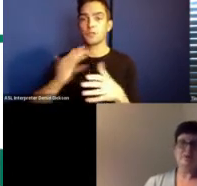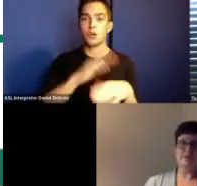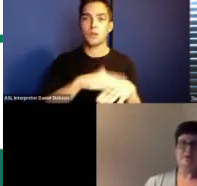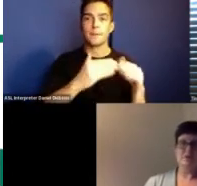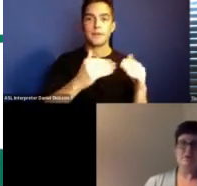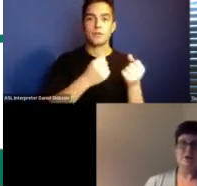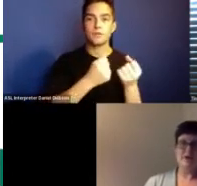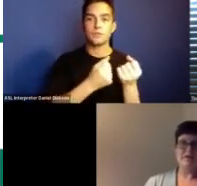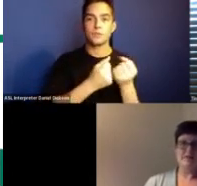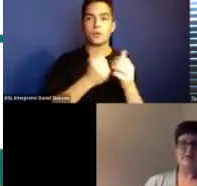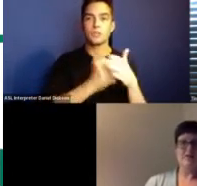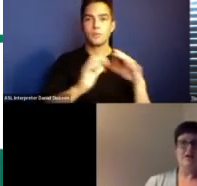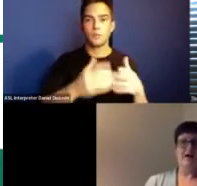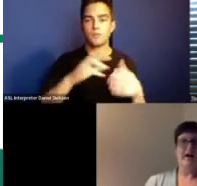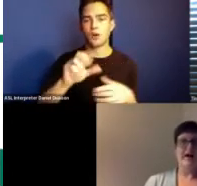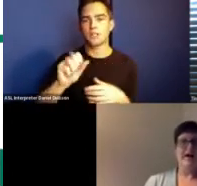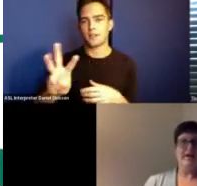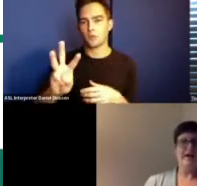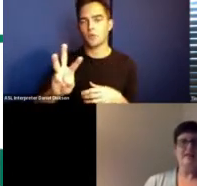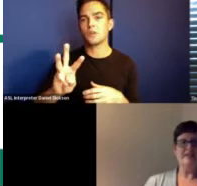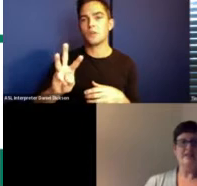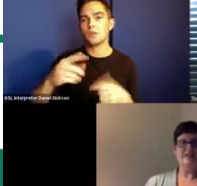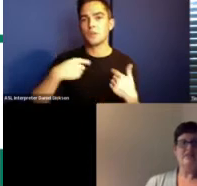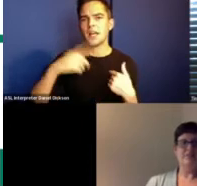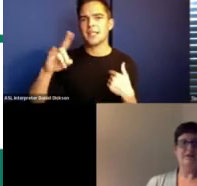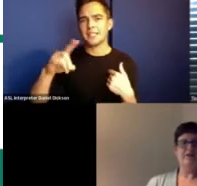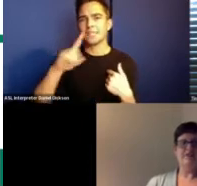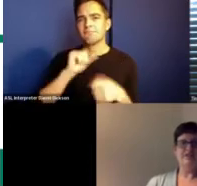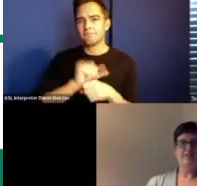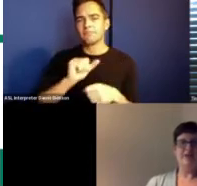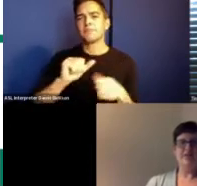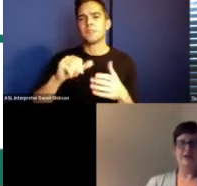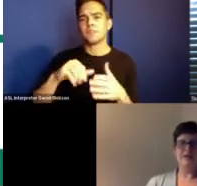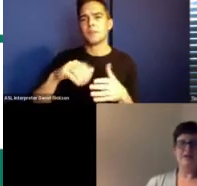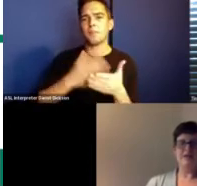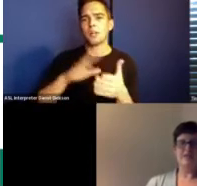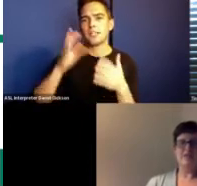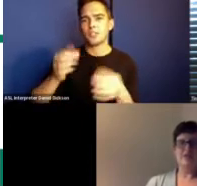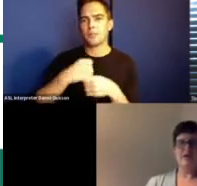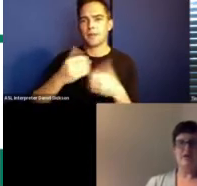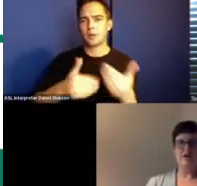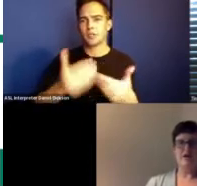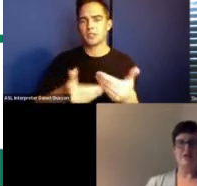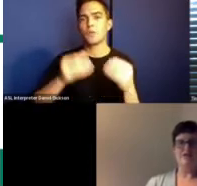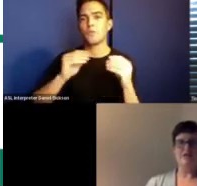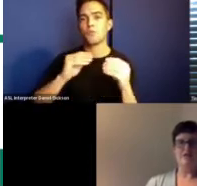subgroup for the RSW. And I did indeed feel part of the decision making process moving from a